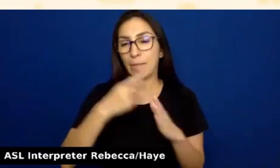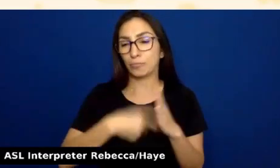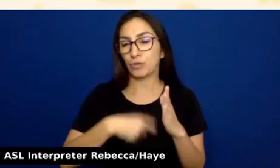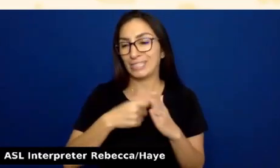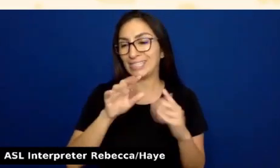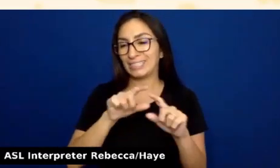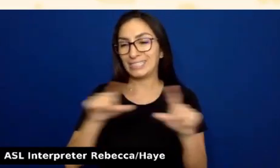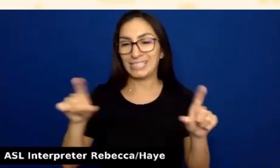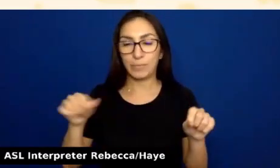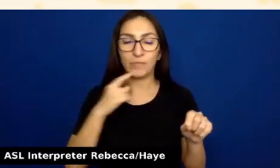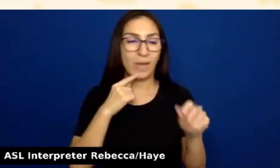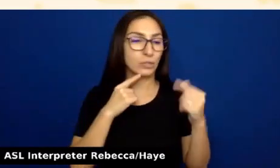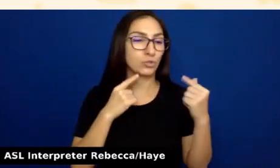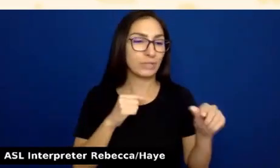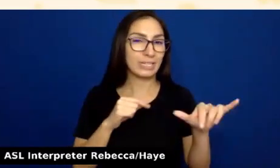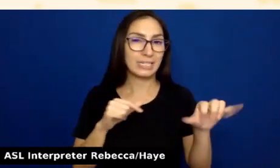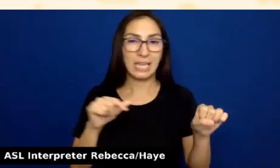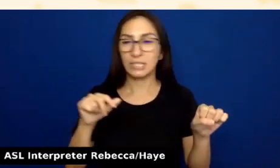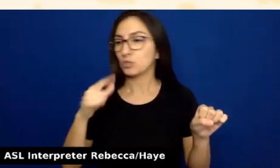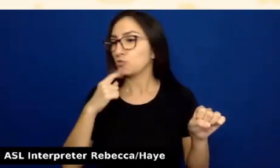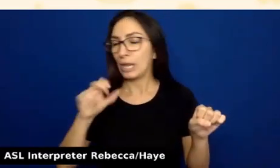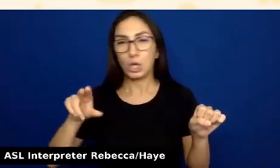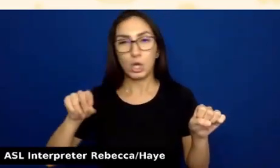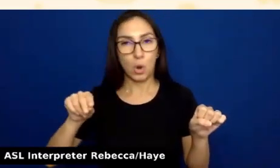for yes, and a red square for no, that would be a failure